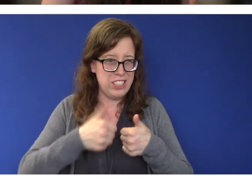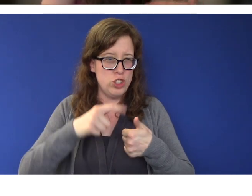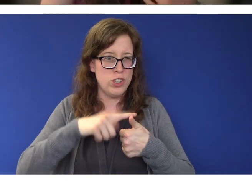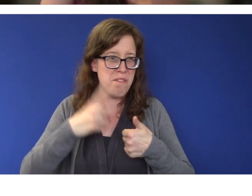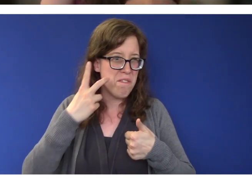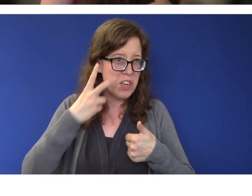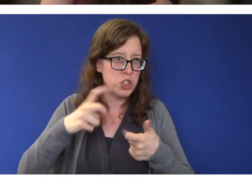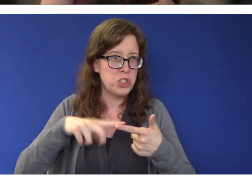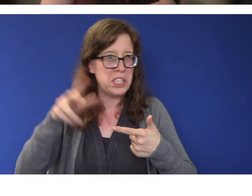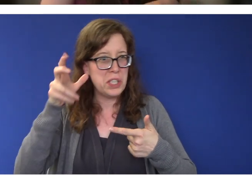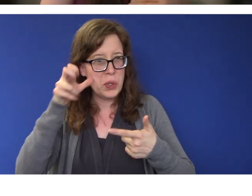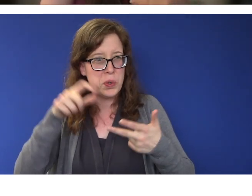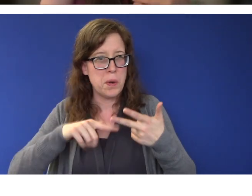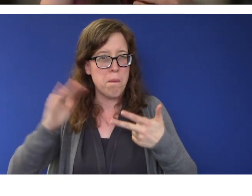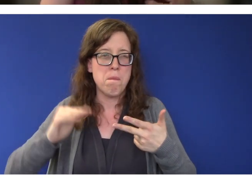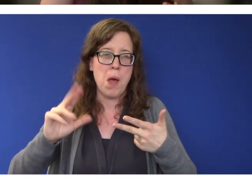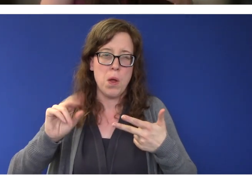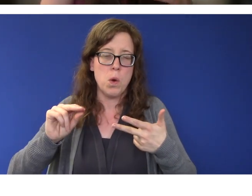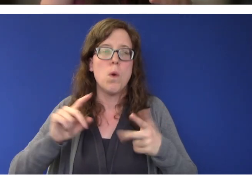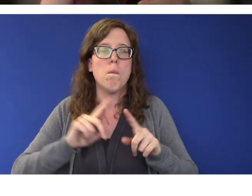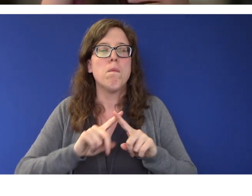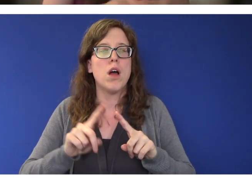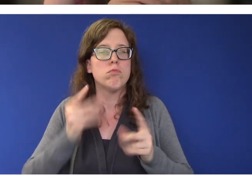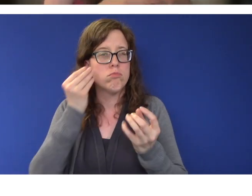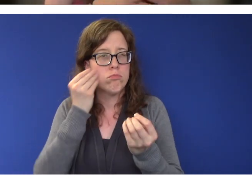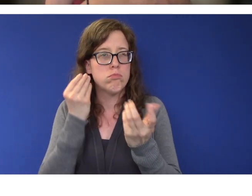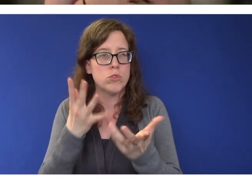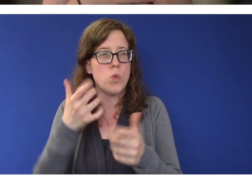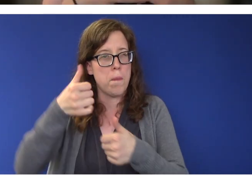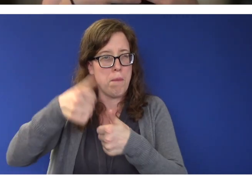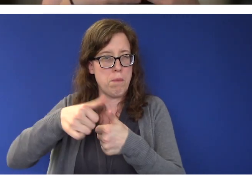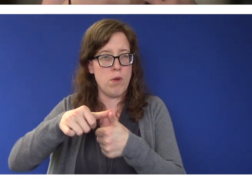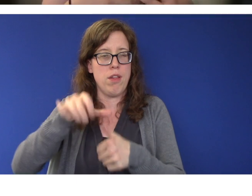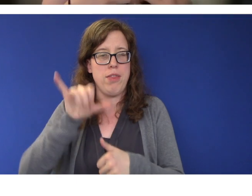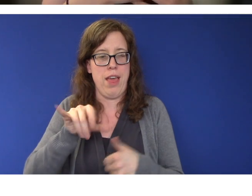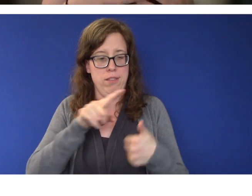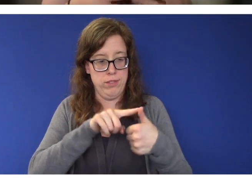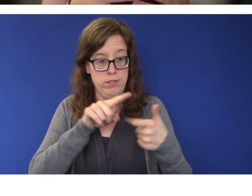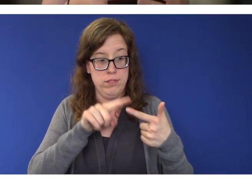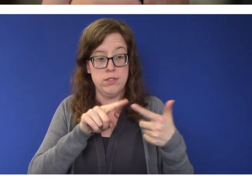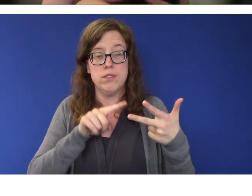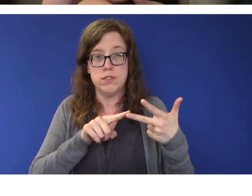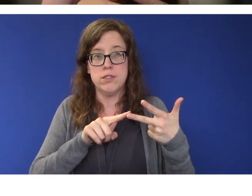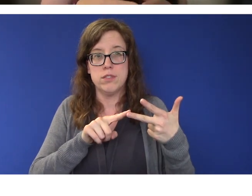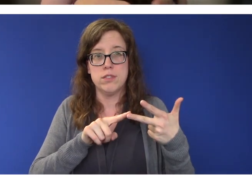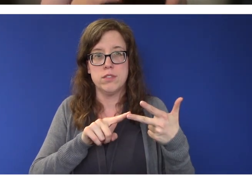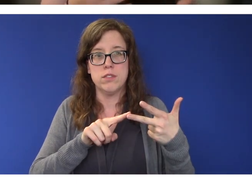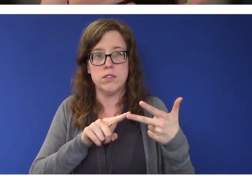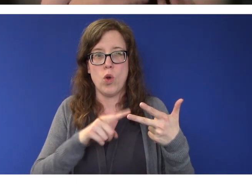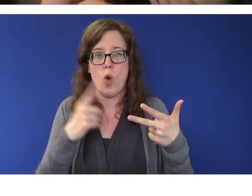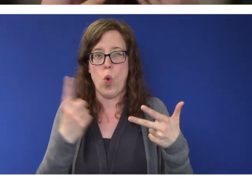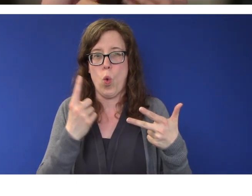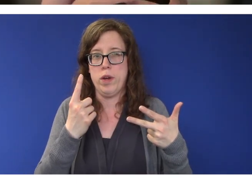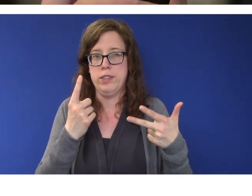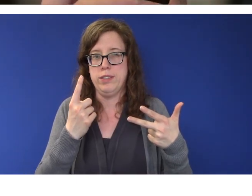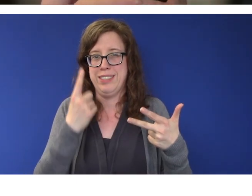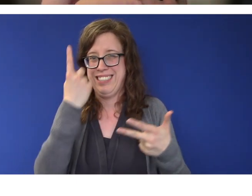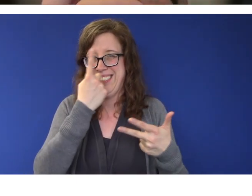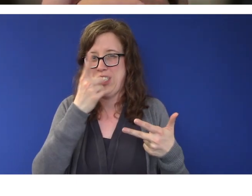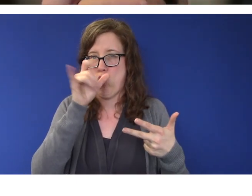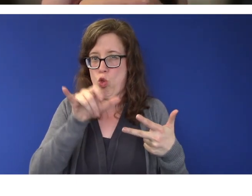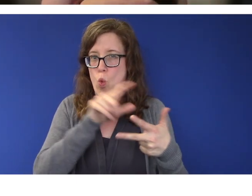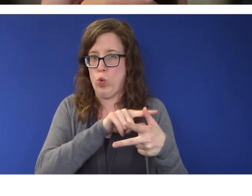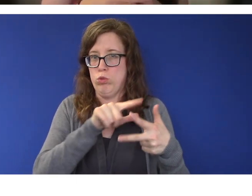on any of those. But just remember that those should always kind of be taken into account as